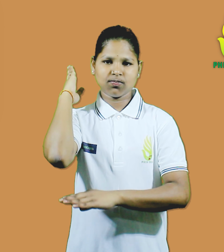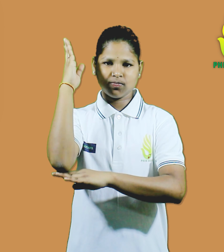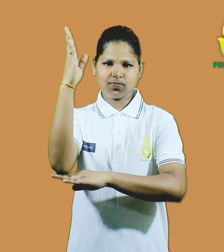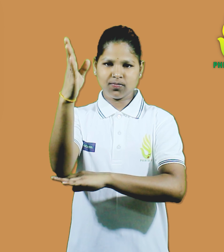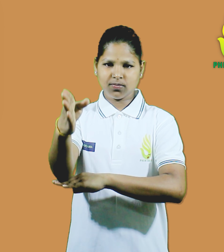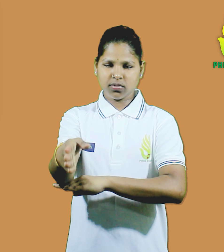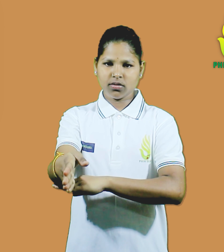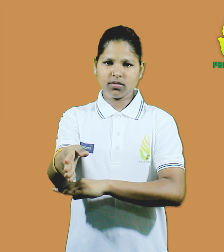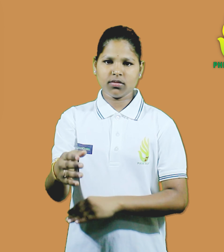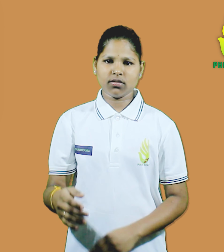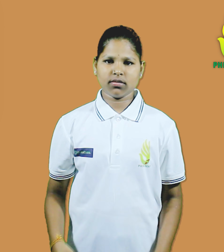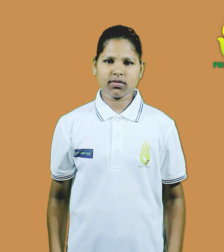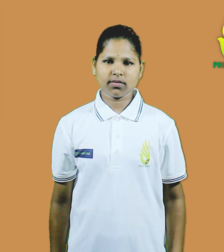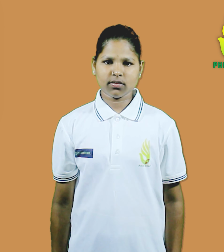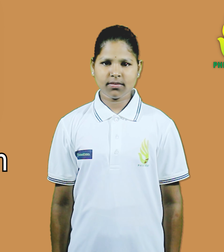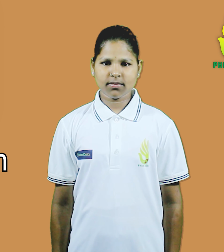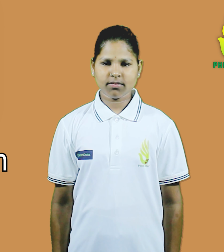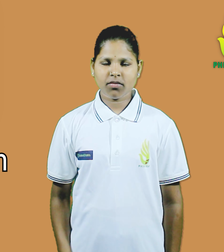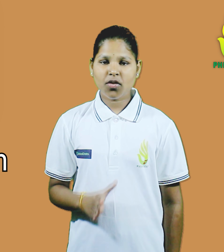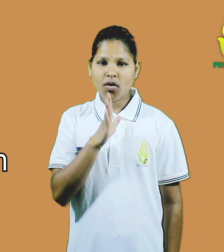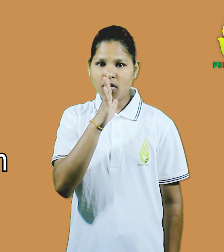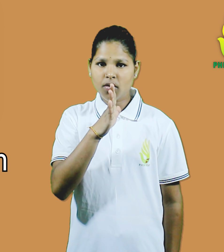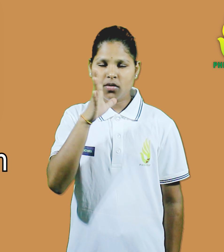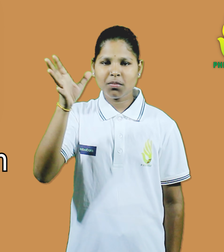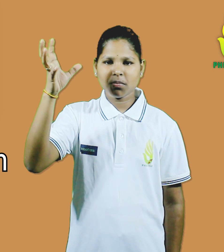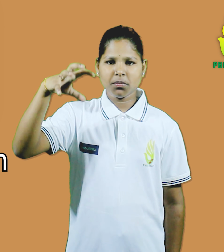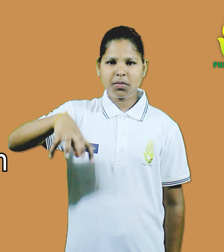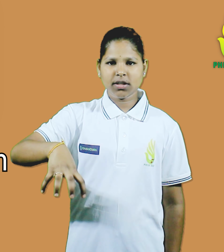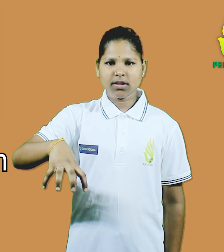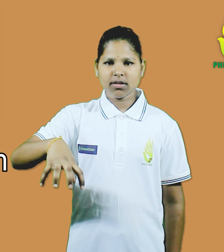Railway Gate Railway Station